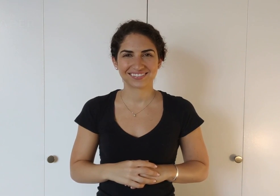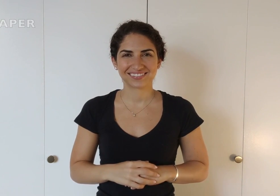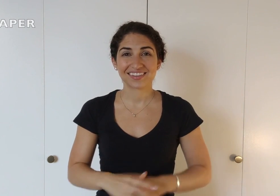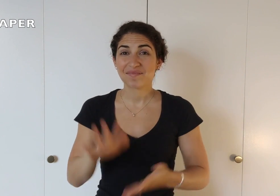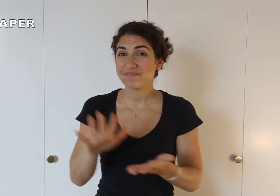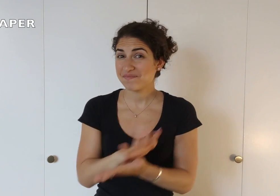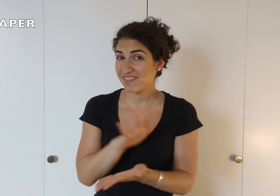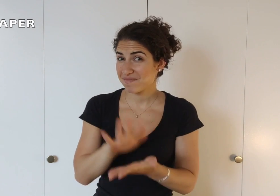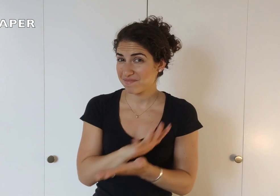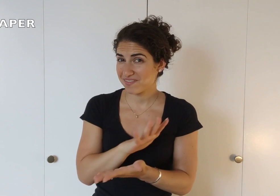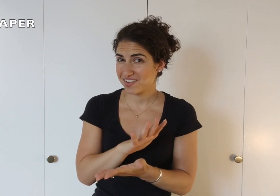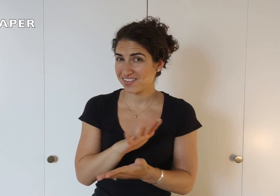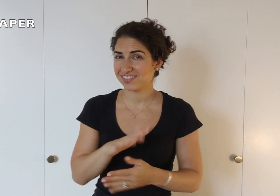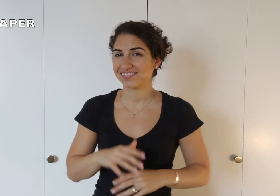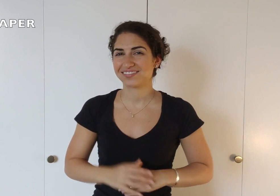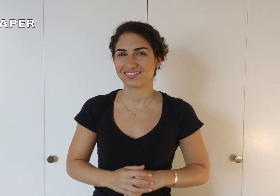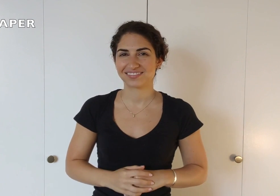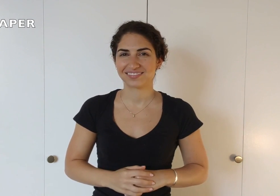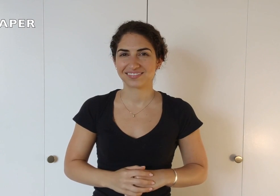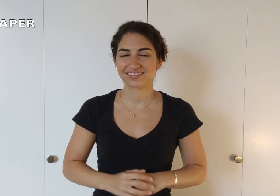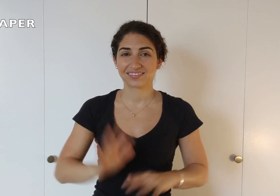PAPER.